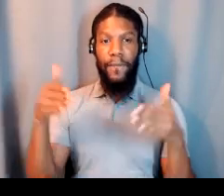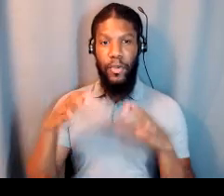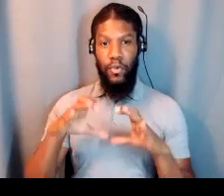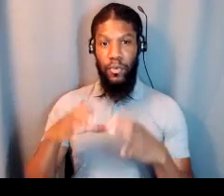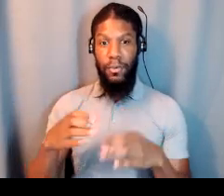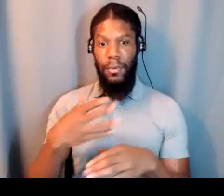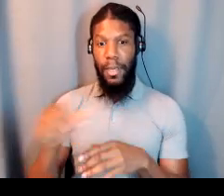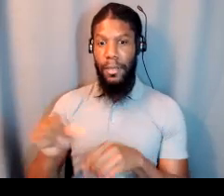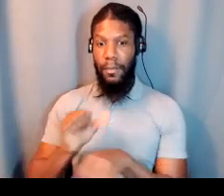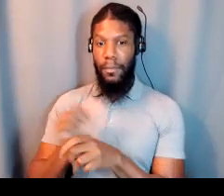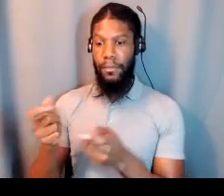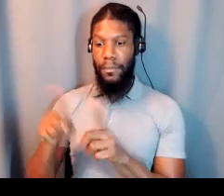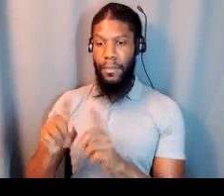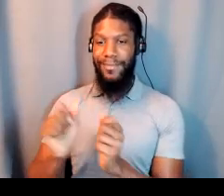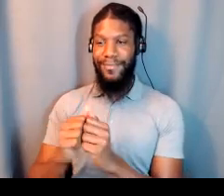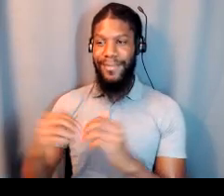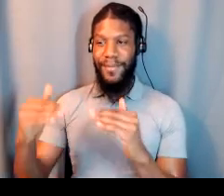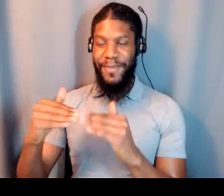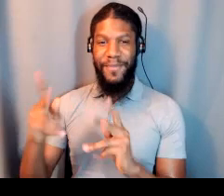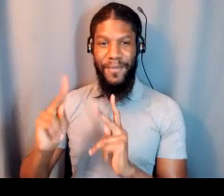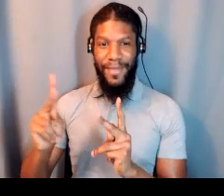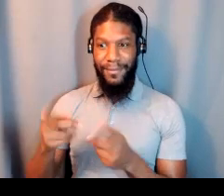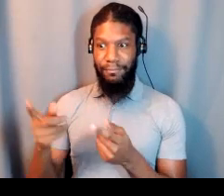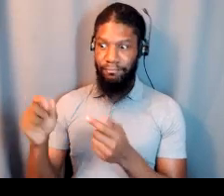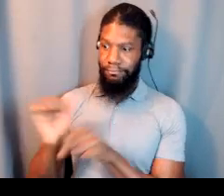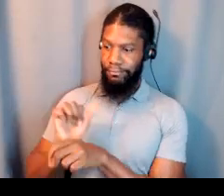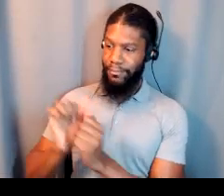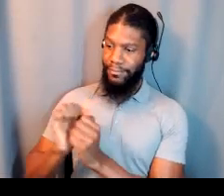anti-hierarchical methods that allow for the cultivation of an antiracist heuristic,